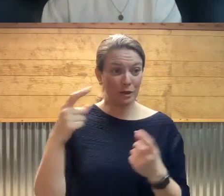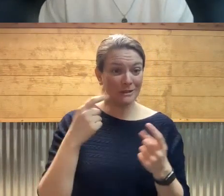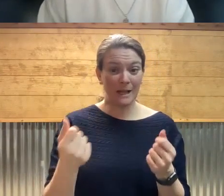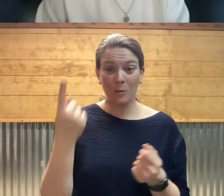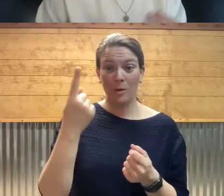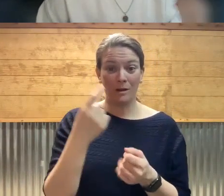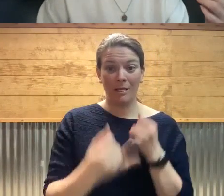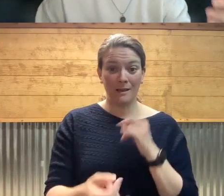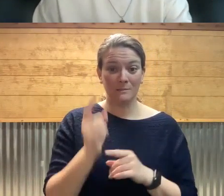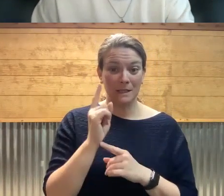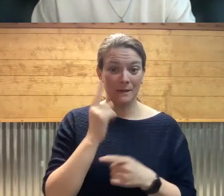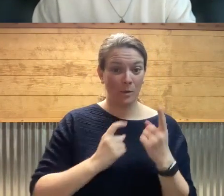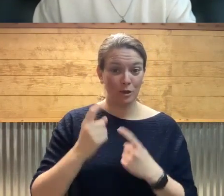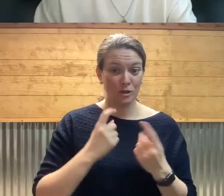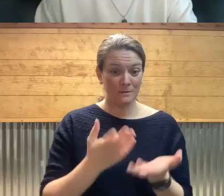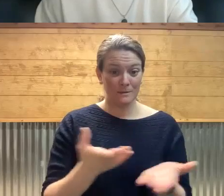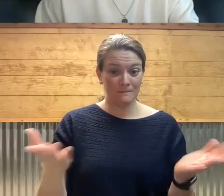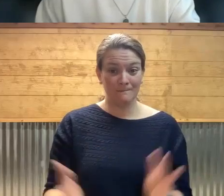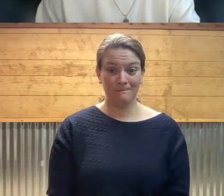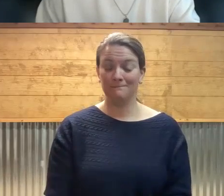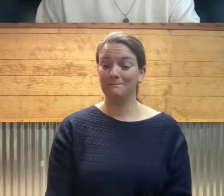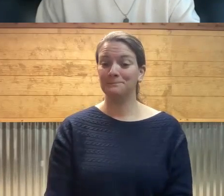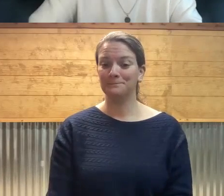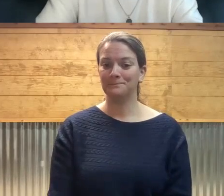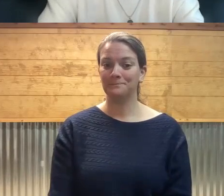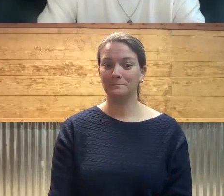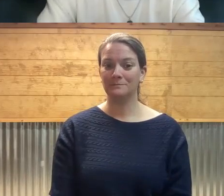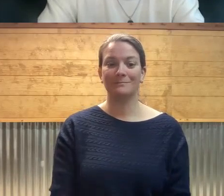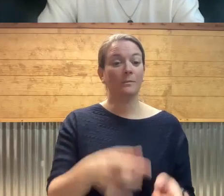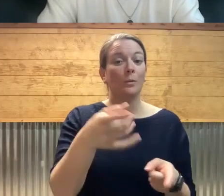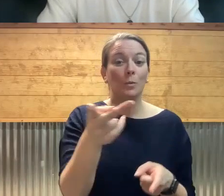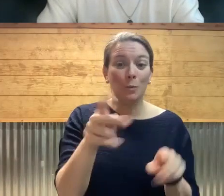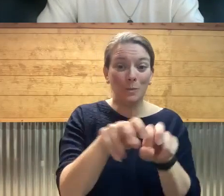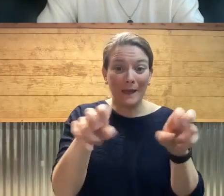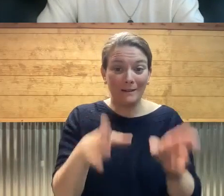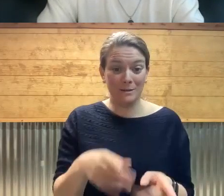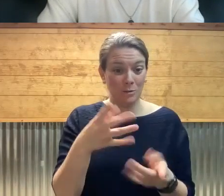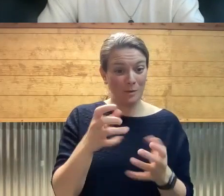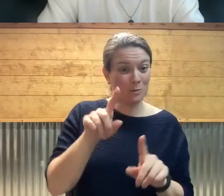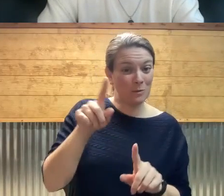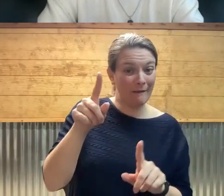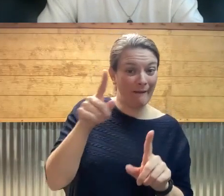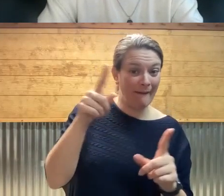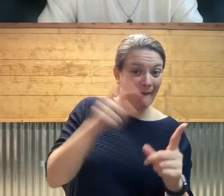Did you have any questions for each other? Maria she's Here Hey, J.